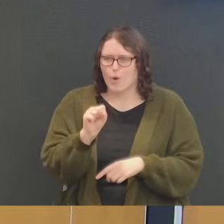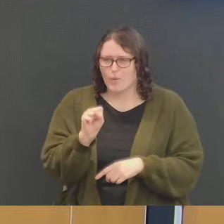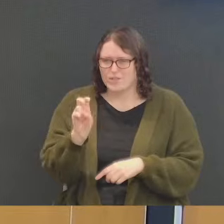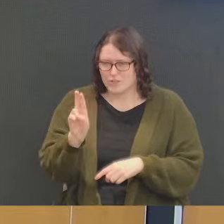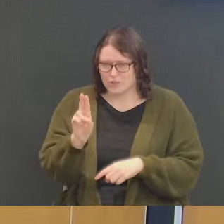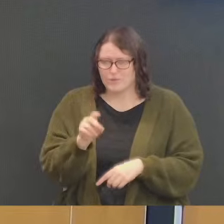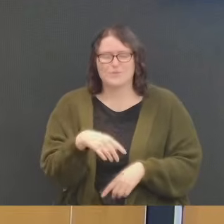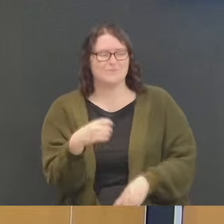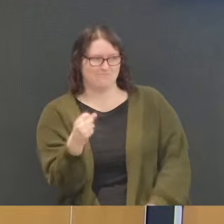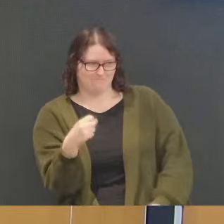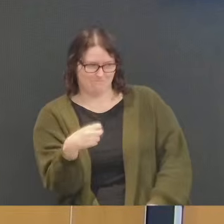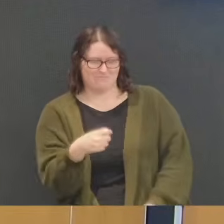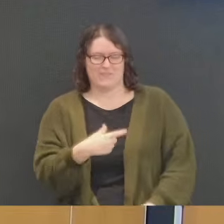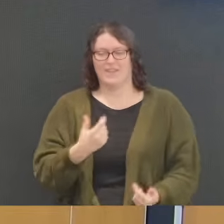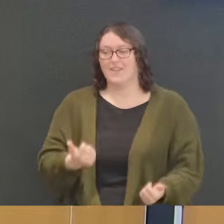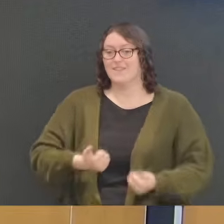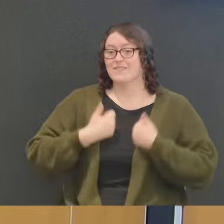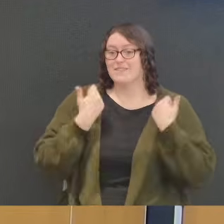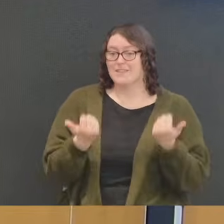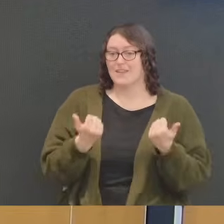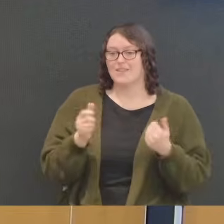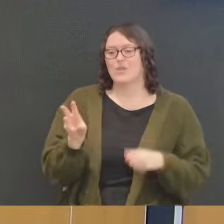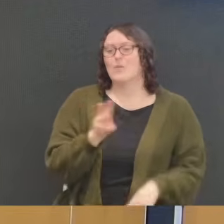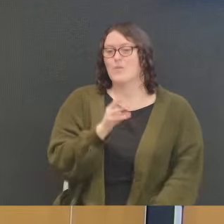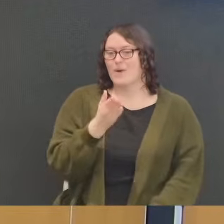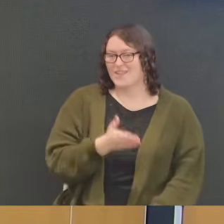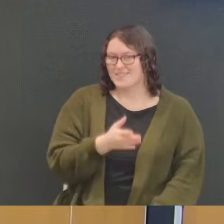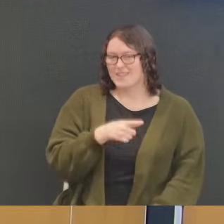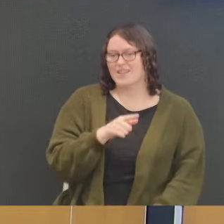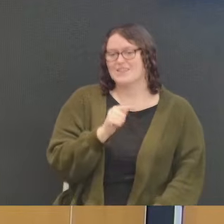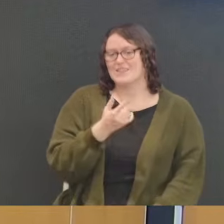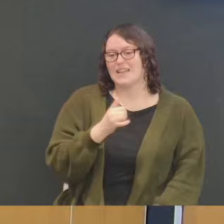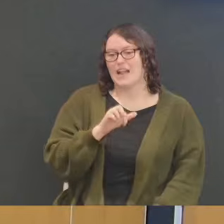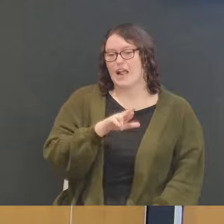Ohio State. She lives over on the west side. She went to Taylor High School. So, we welcome